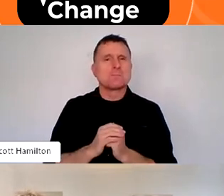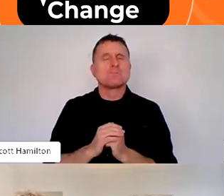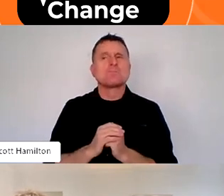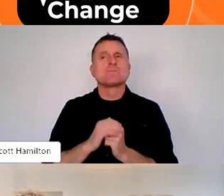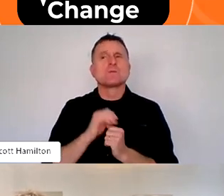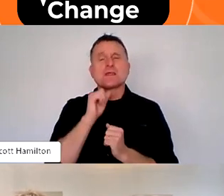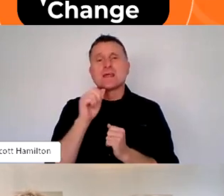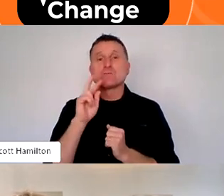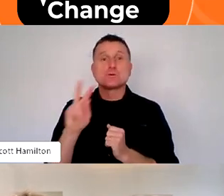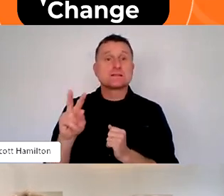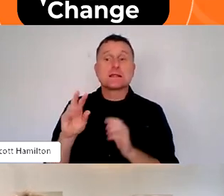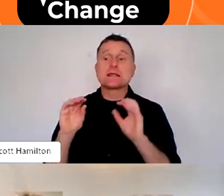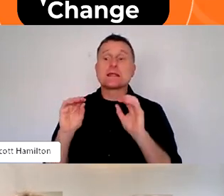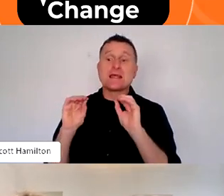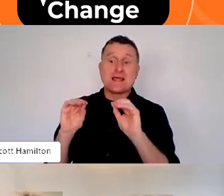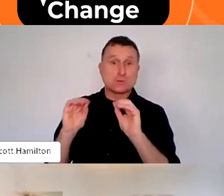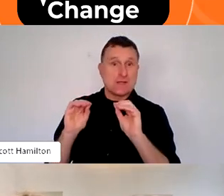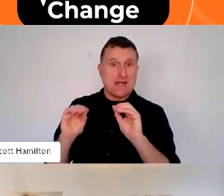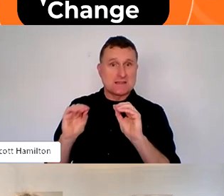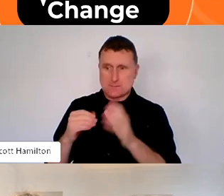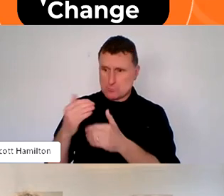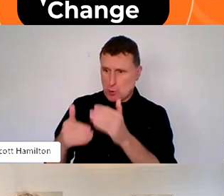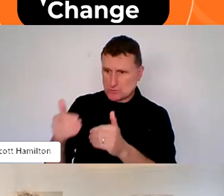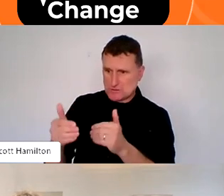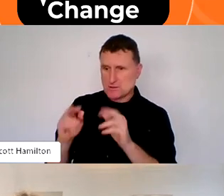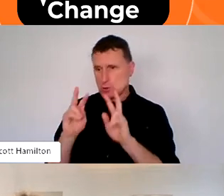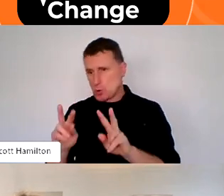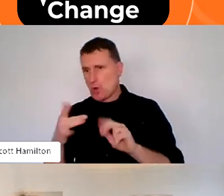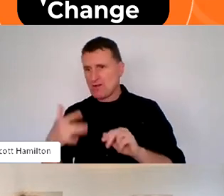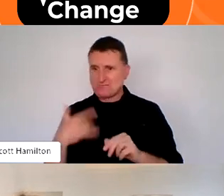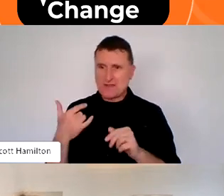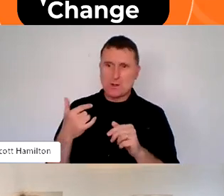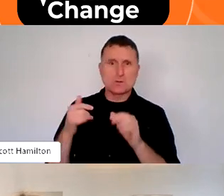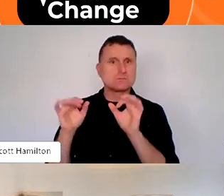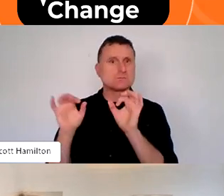and feel exclusive. So we work hard to try and get our teachers